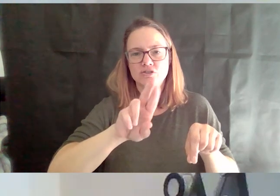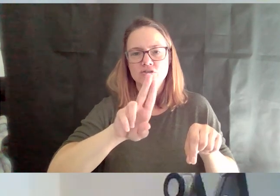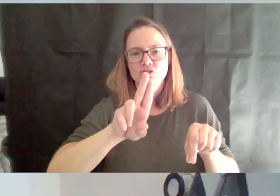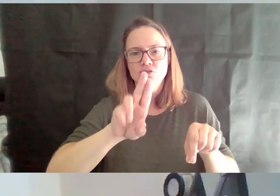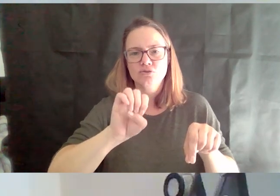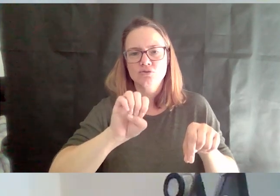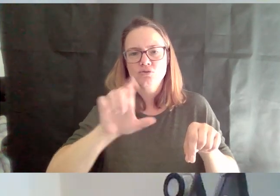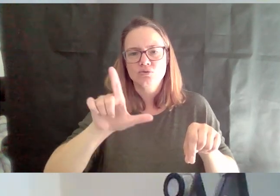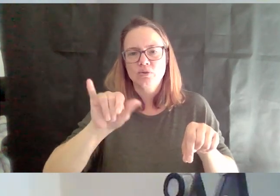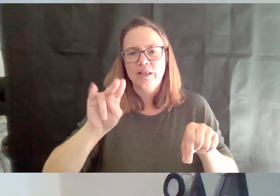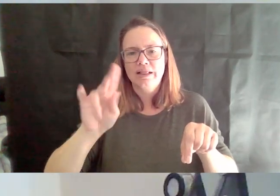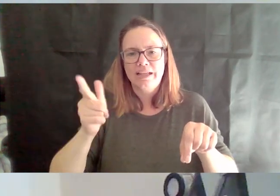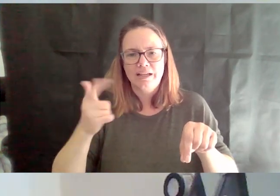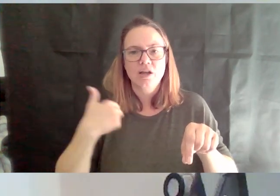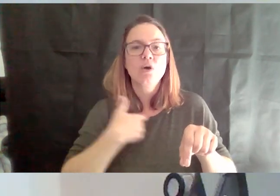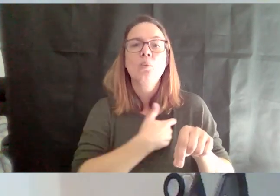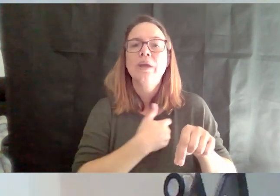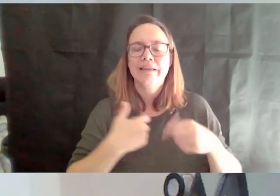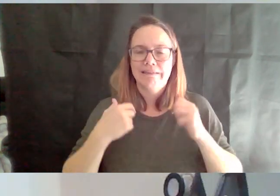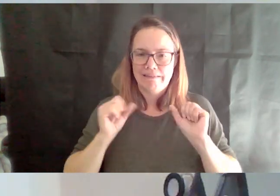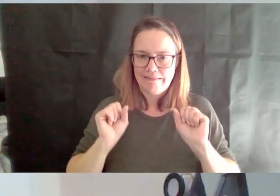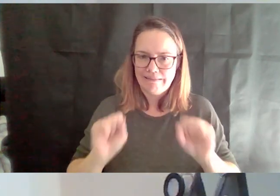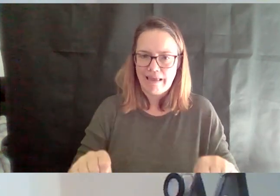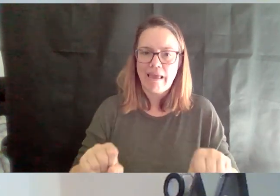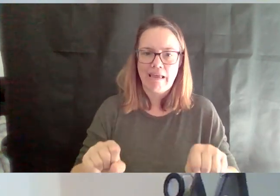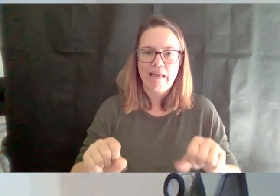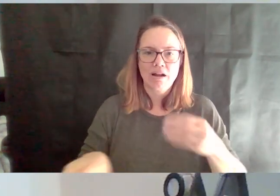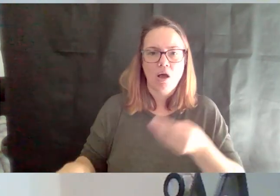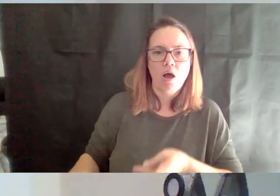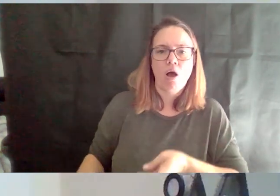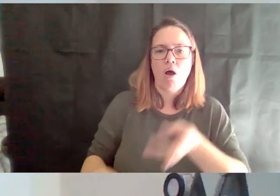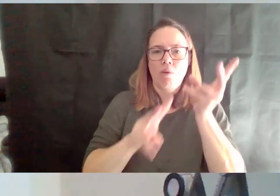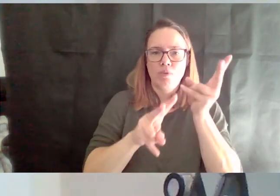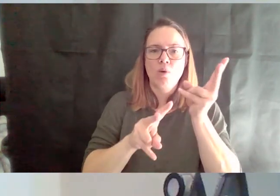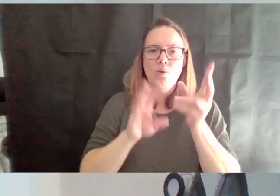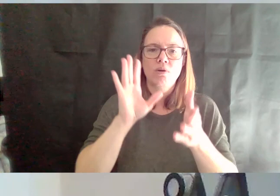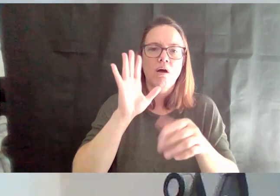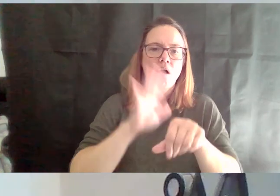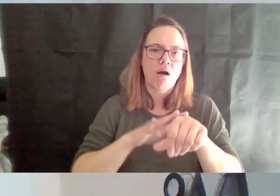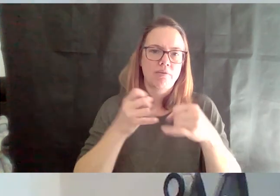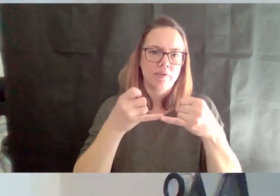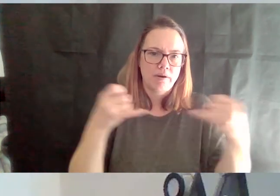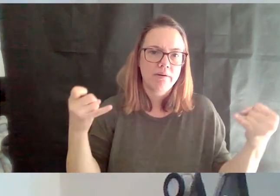We can load those online. They receive their money every week, just like they normally would.